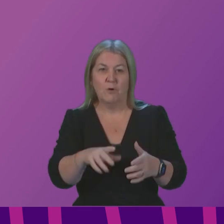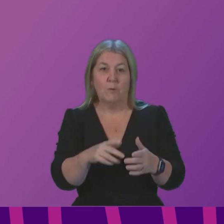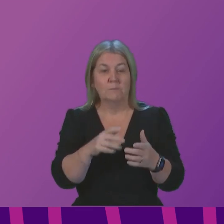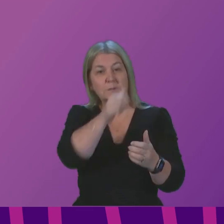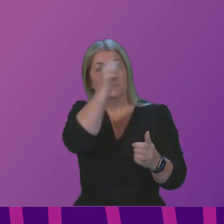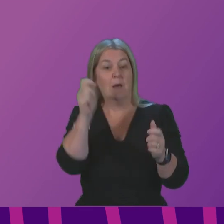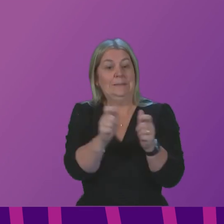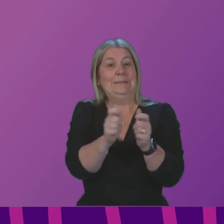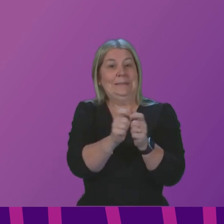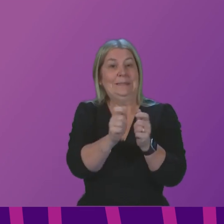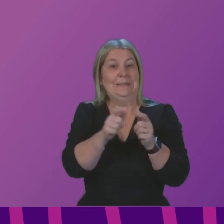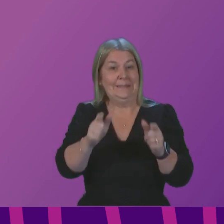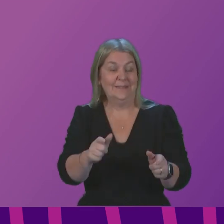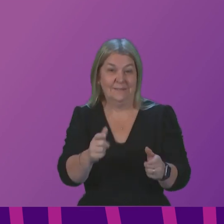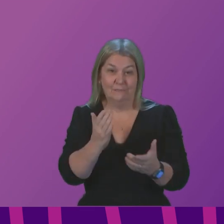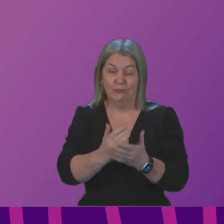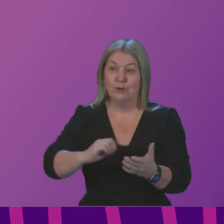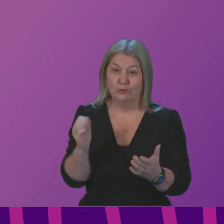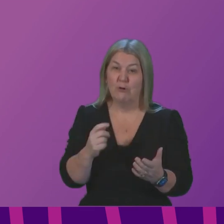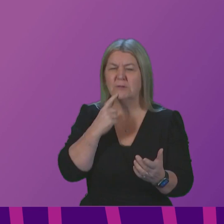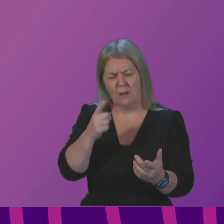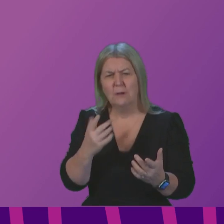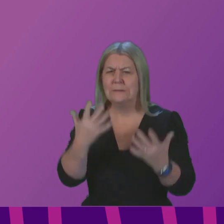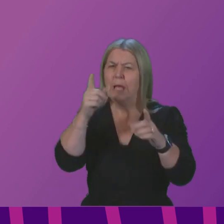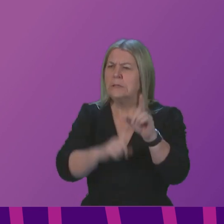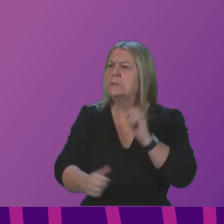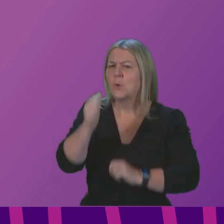that almost a decade ago, but she has never delivered it. This week, Dublin is rolling